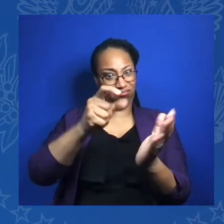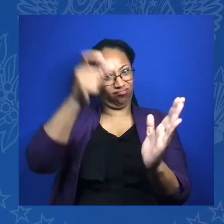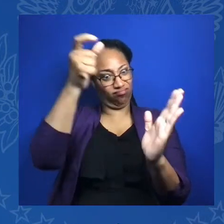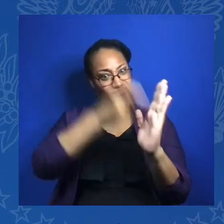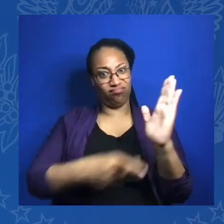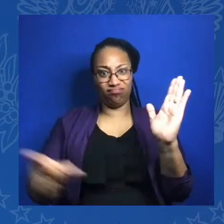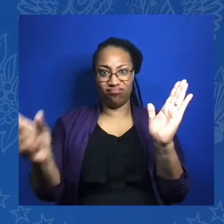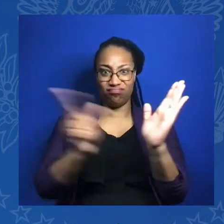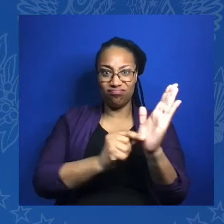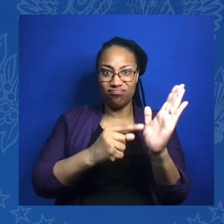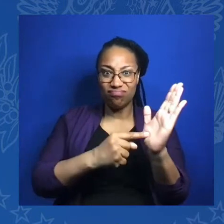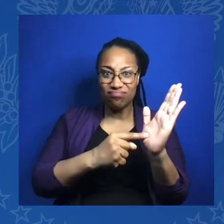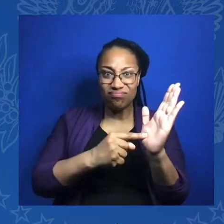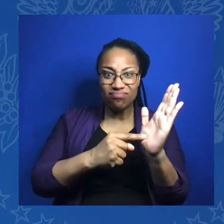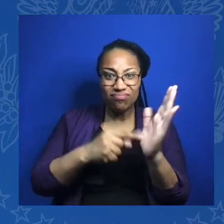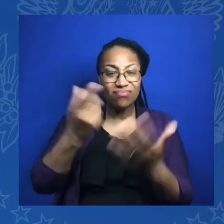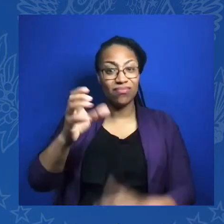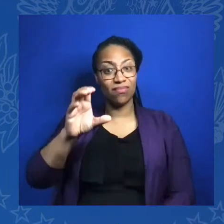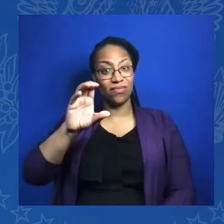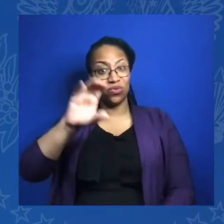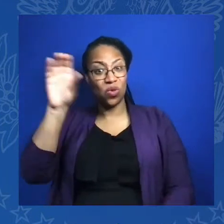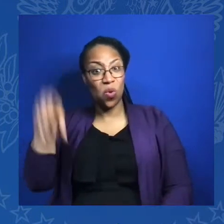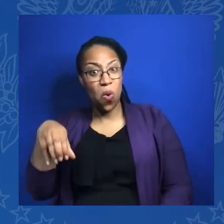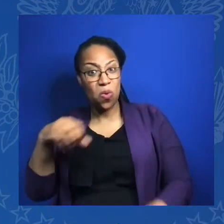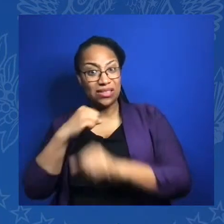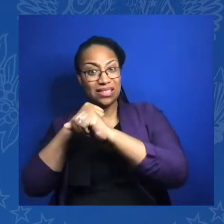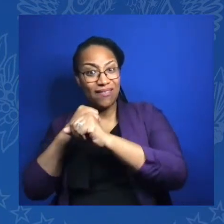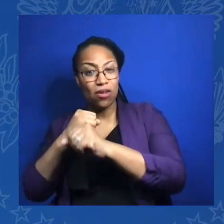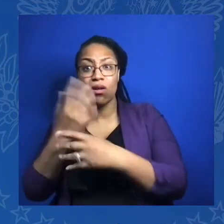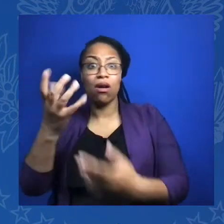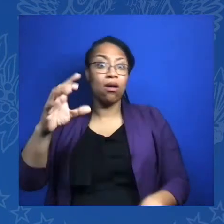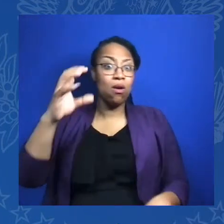and other Black radio and newspapers were unflinching and brave